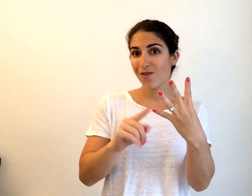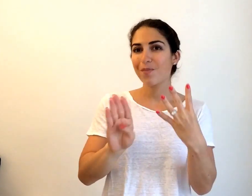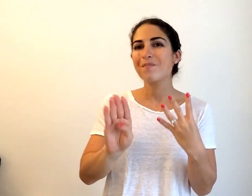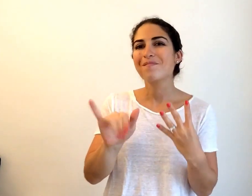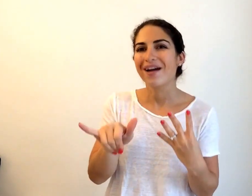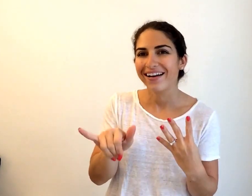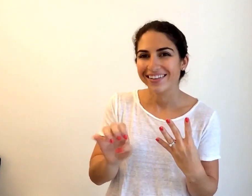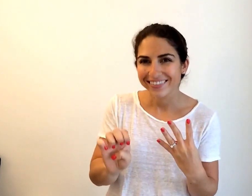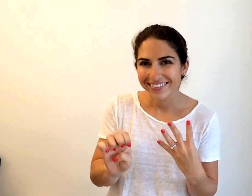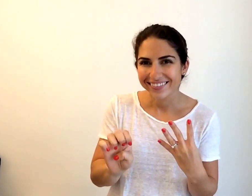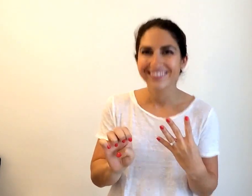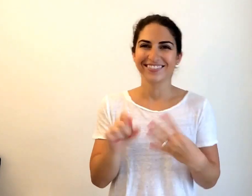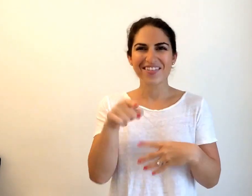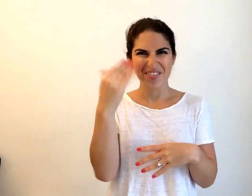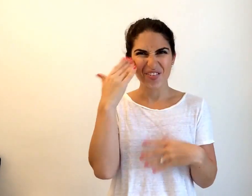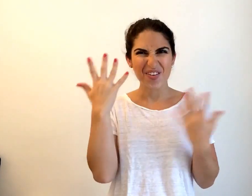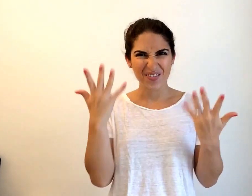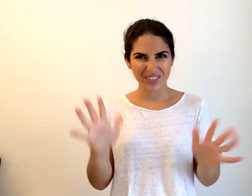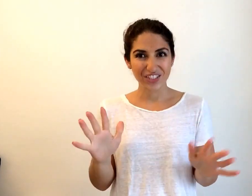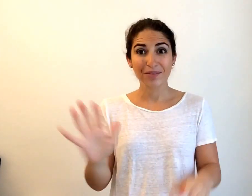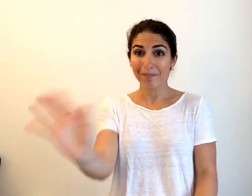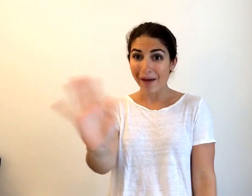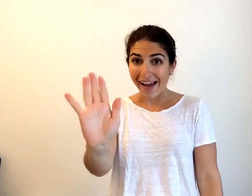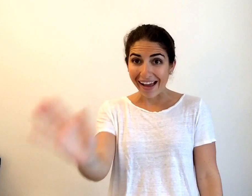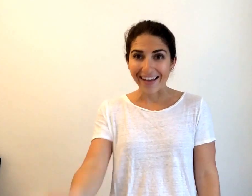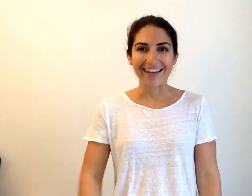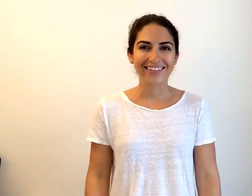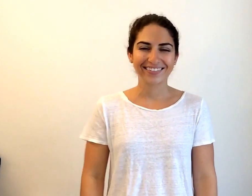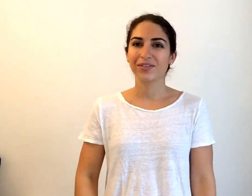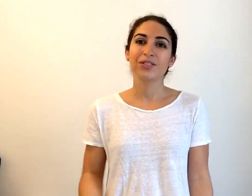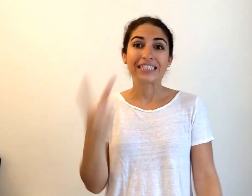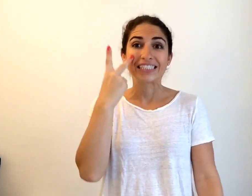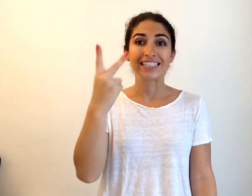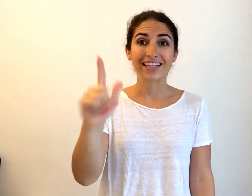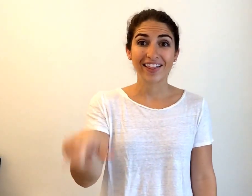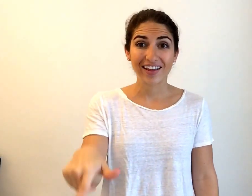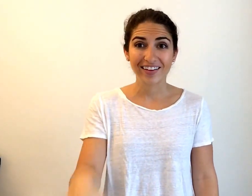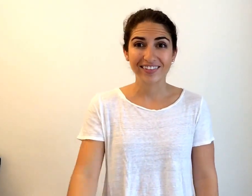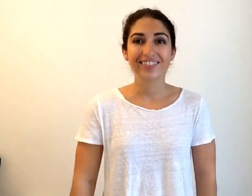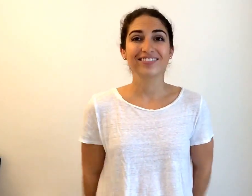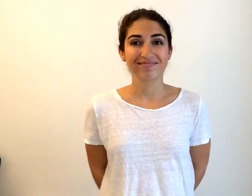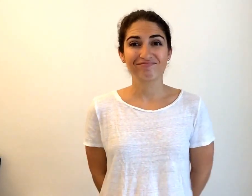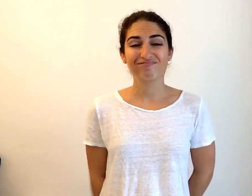Fourth is "B-Y-E" - so you probably know that already, where you can wave or "see you